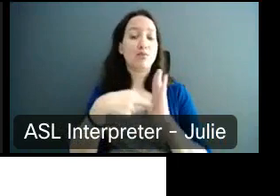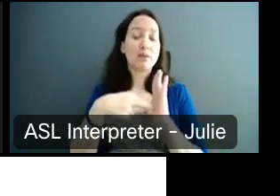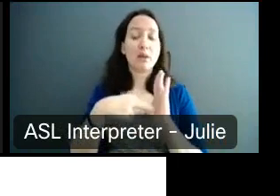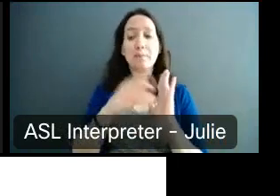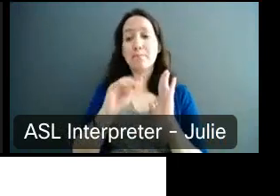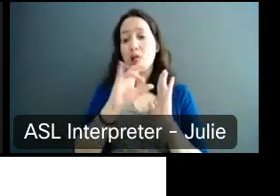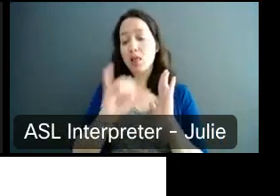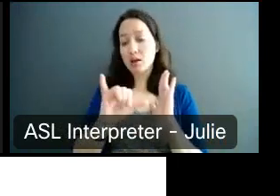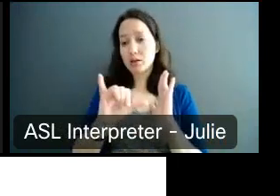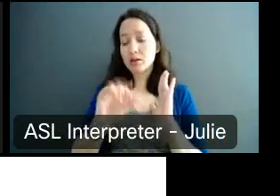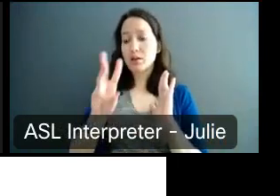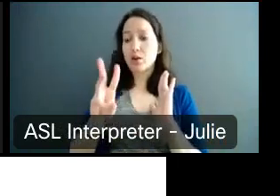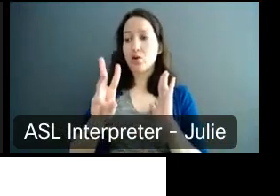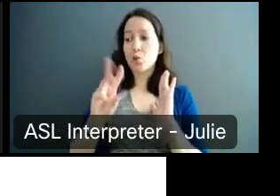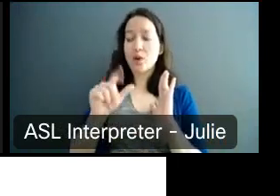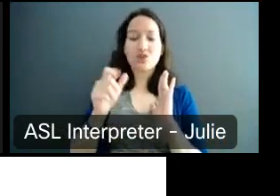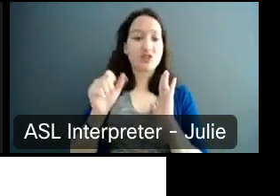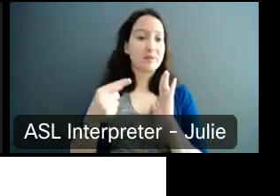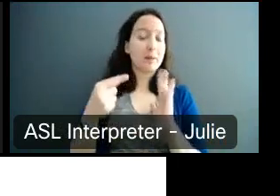What wasn't park both in a voting capacity.